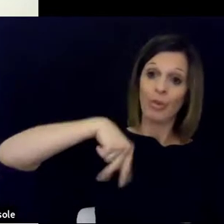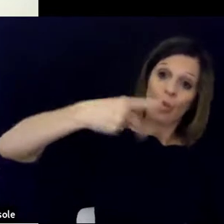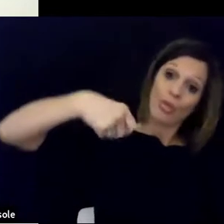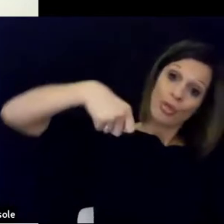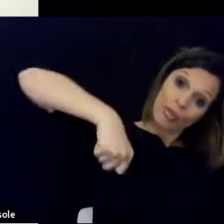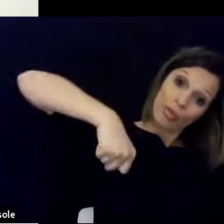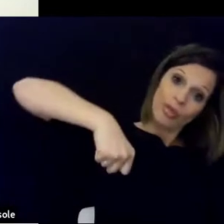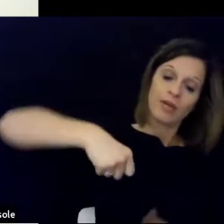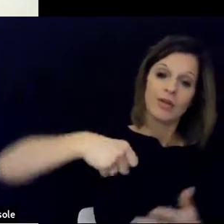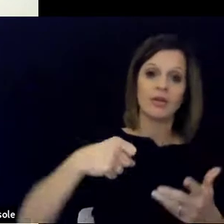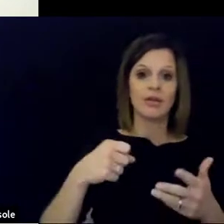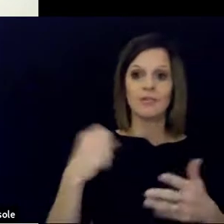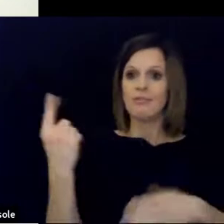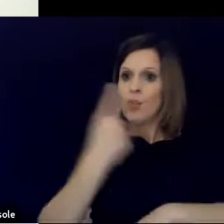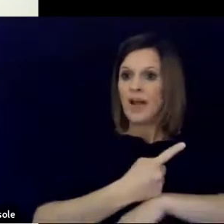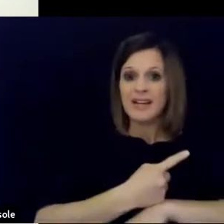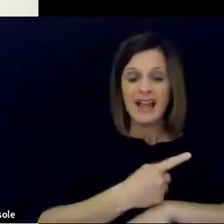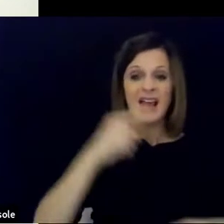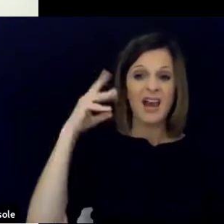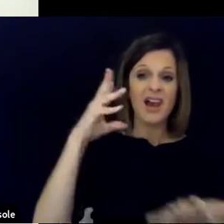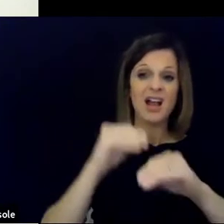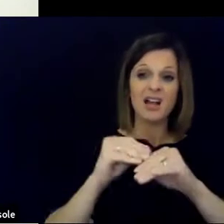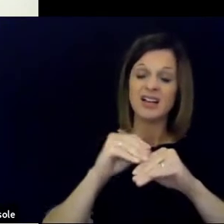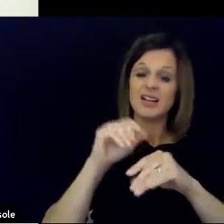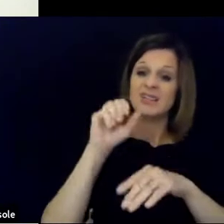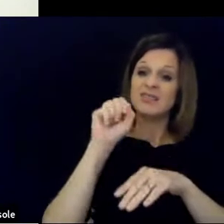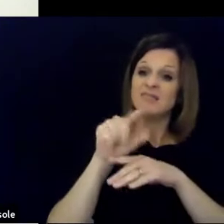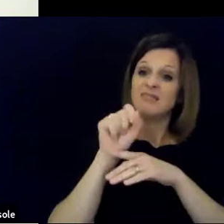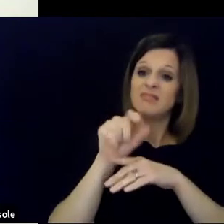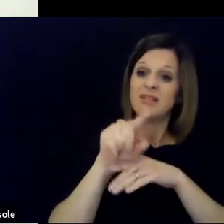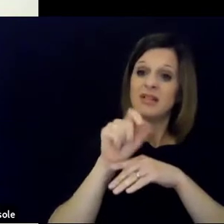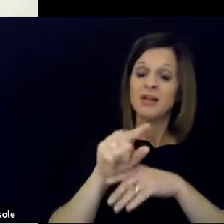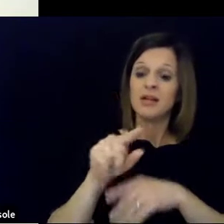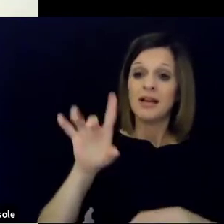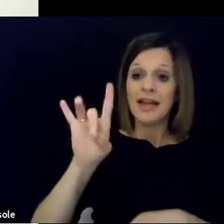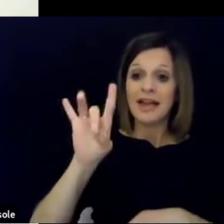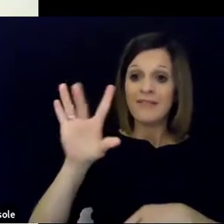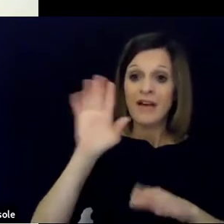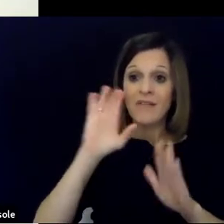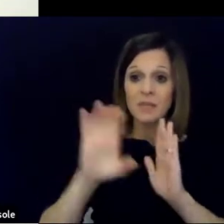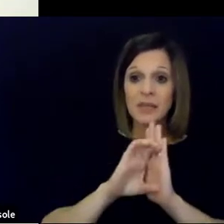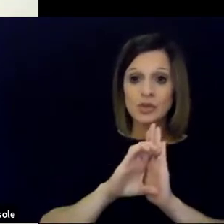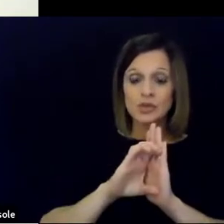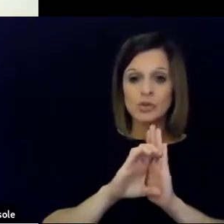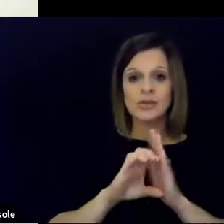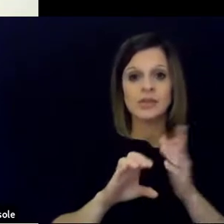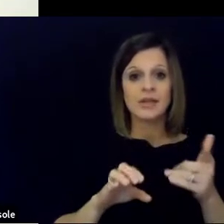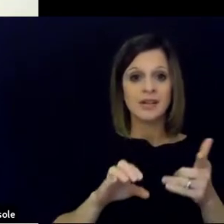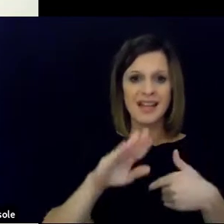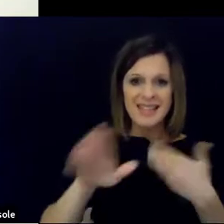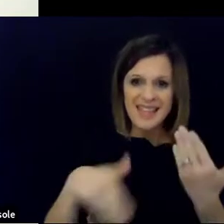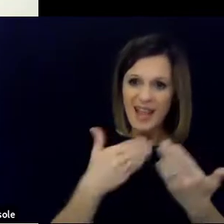this is just a selection of them. They all do it, I can't say all because you can never say all with a charge.